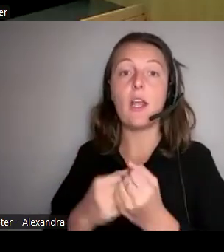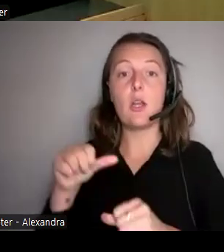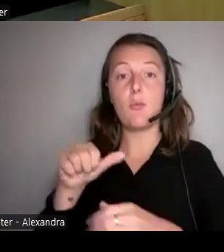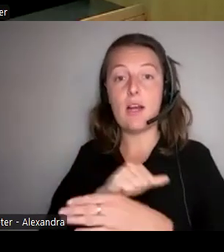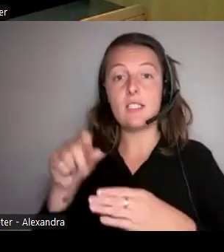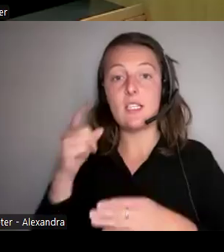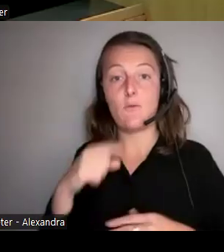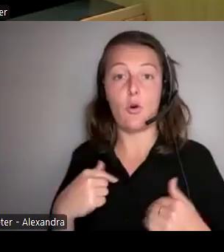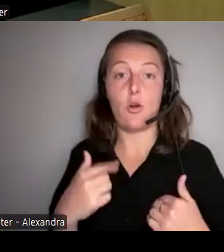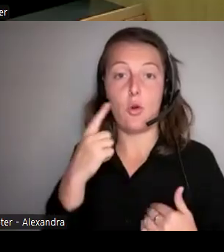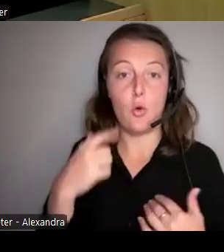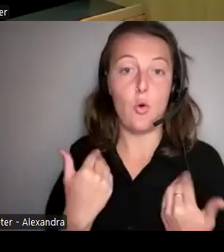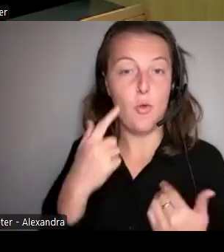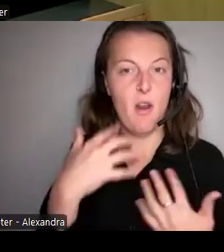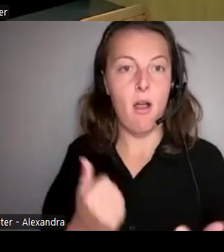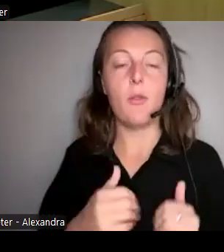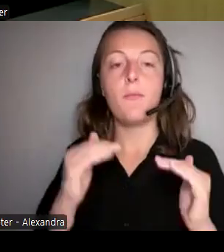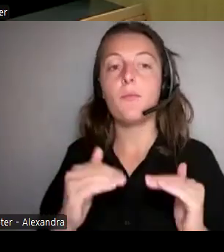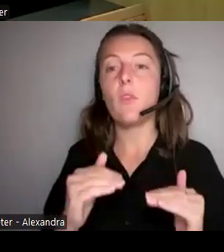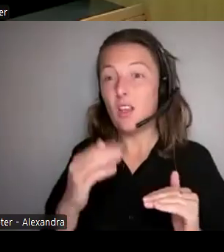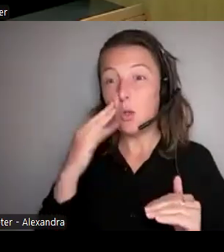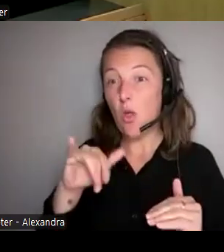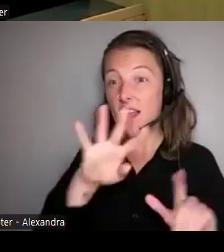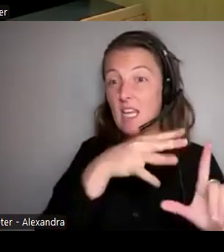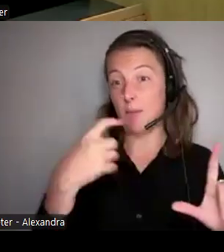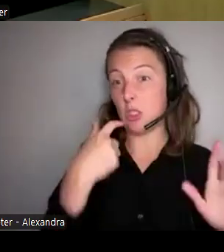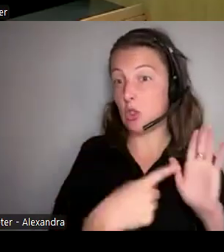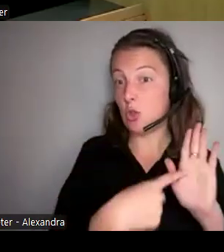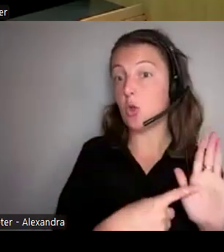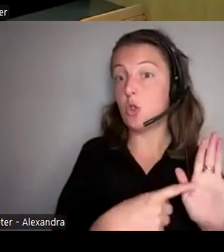you'll see there's a lot all of those areas that I showed you on that table are represented in what